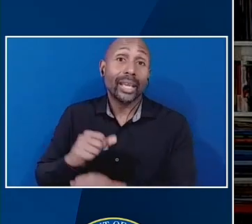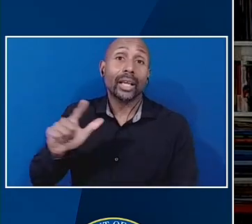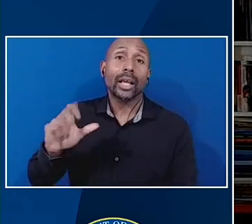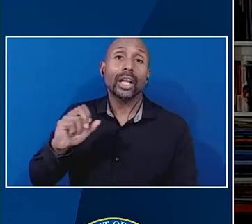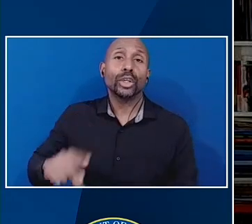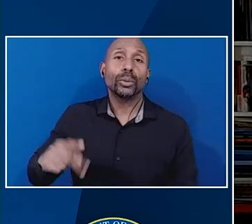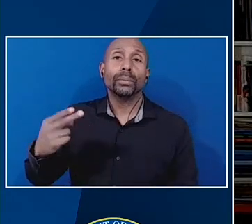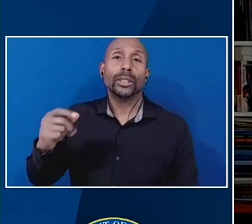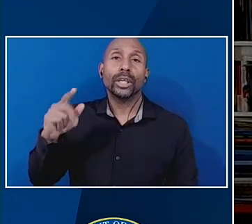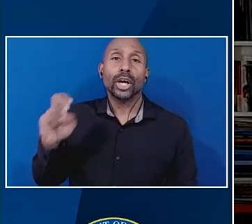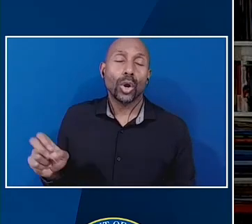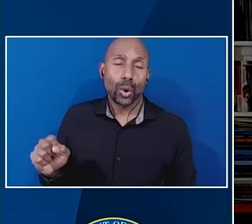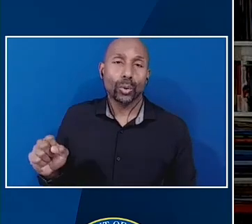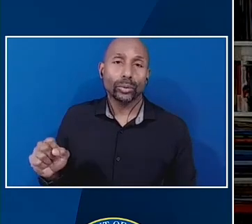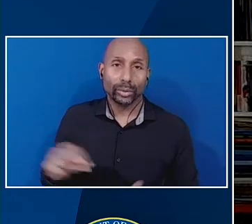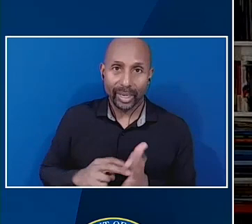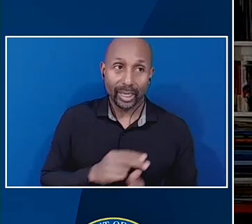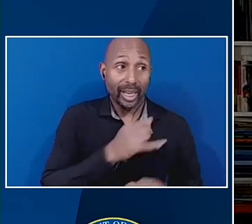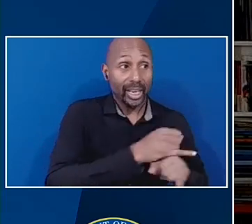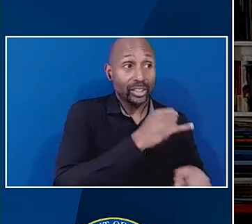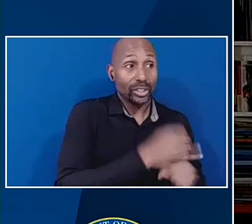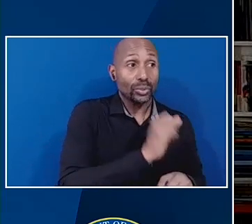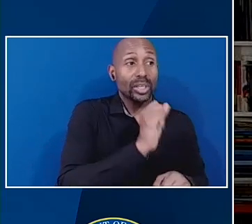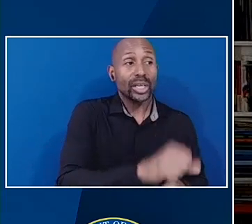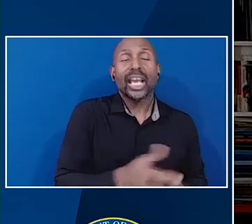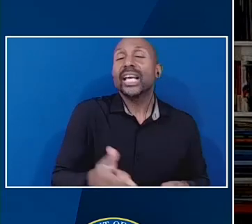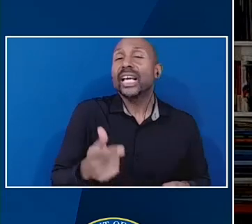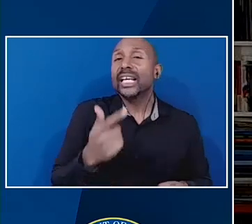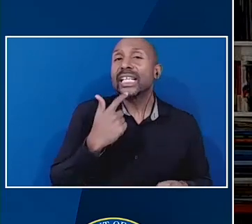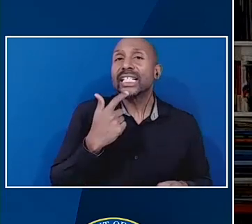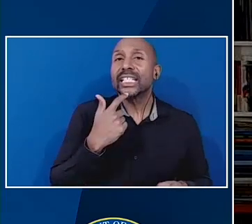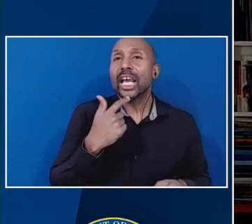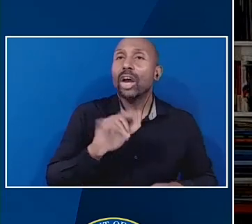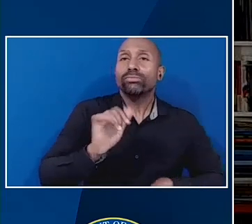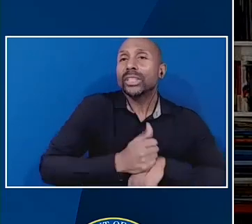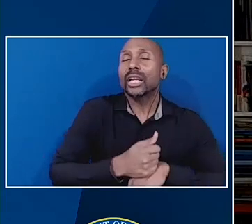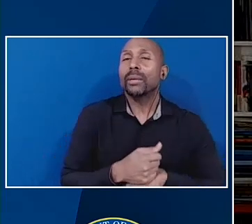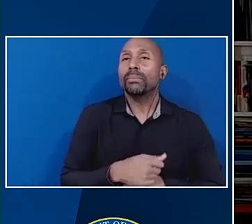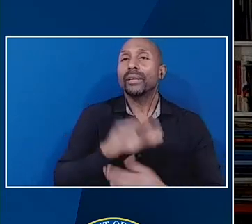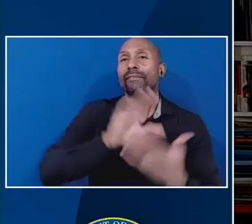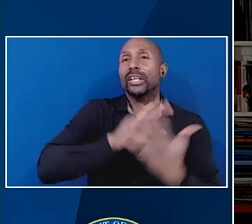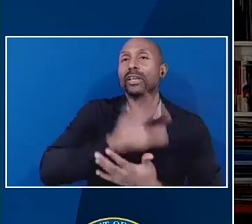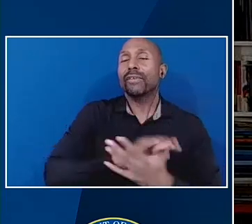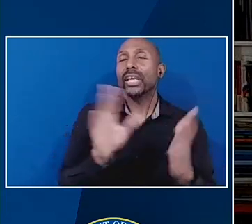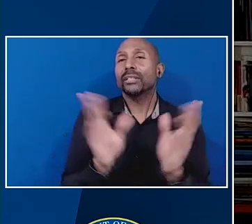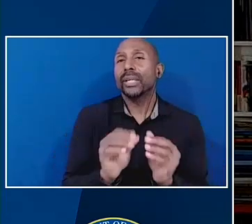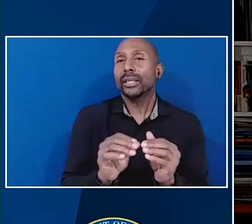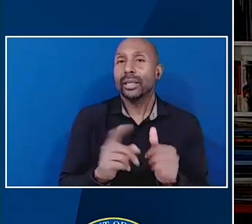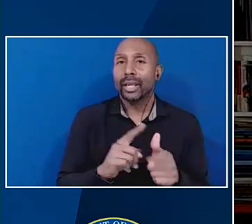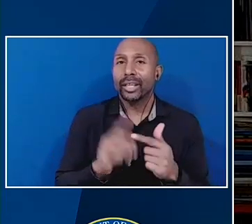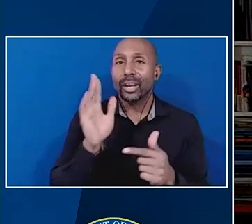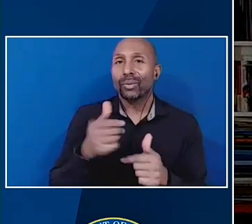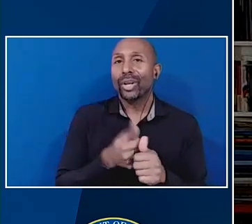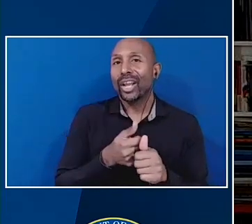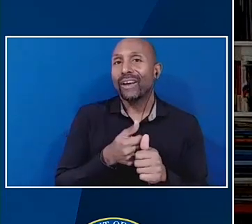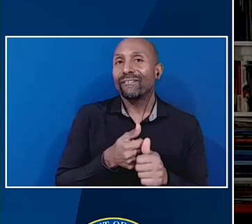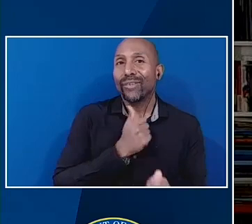institution can just put a perfunctory in-person meeting to evade the definition of distance Ed.